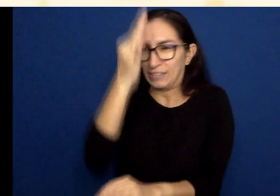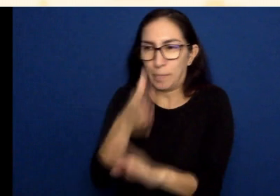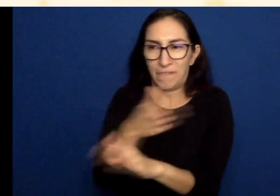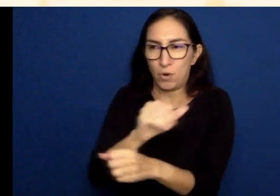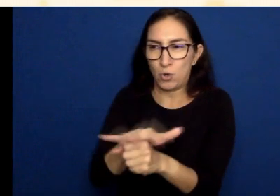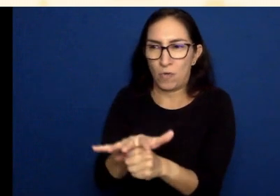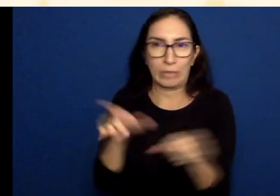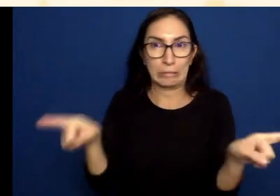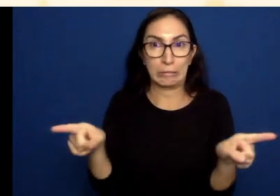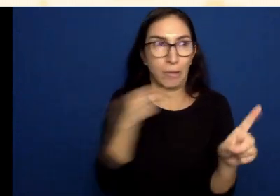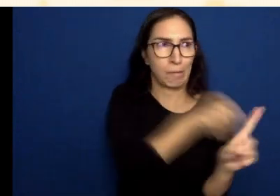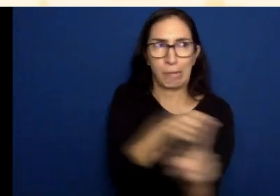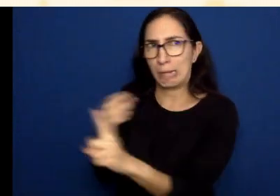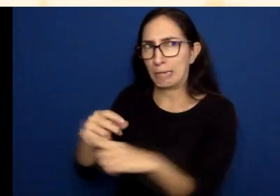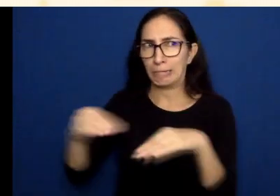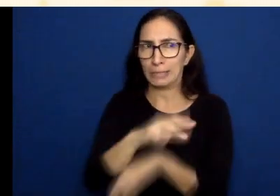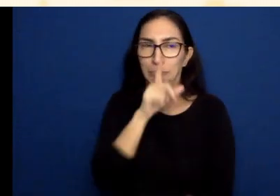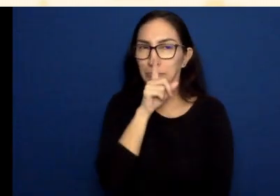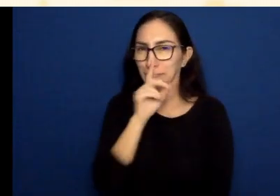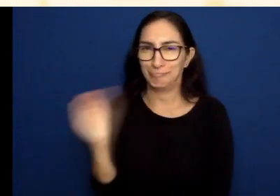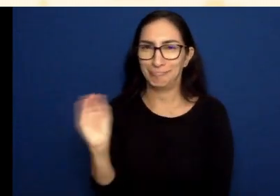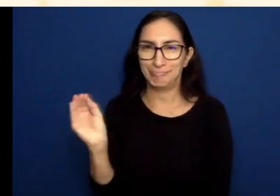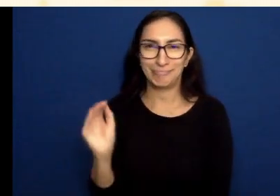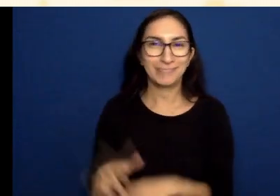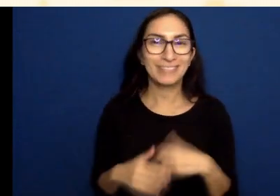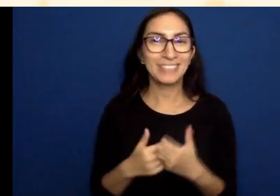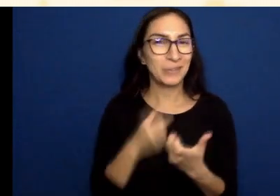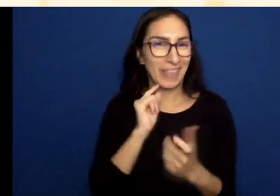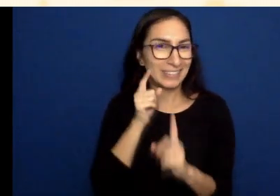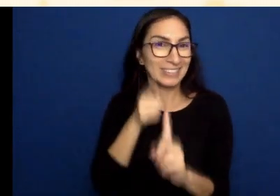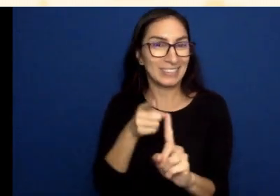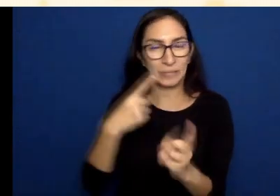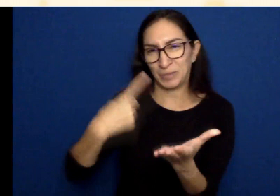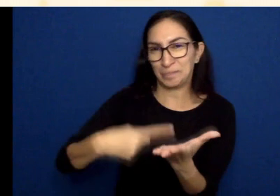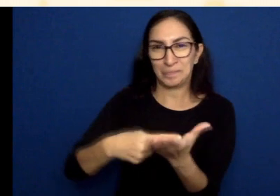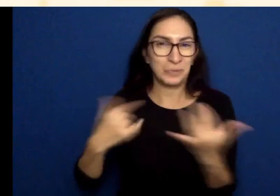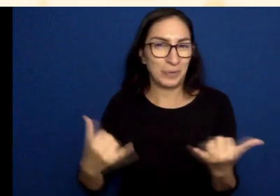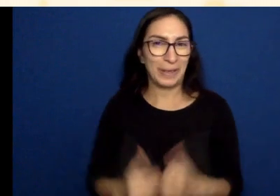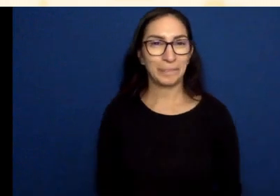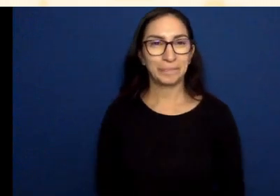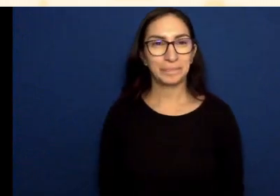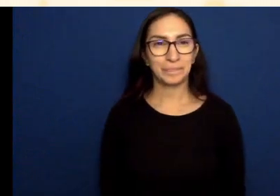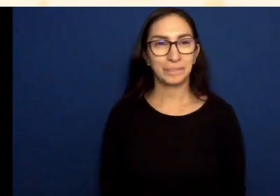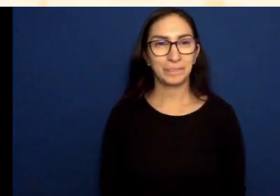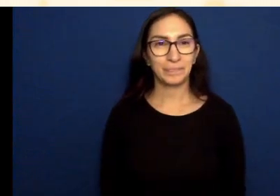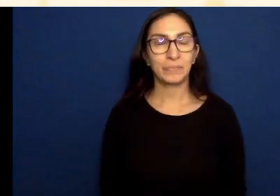And I was Co-chair on both of those sets of guidelines. And so we spent a bit over a year working on them,